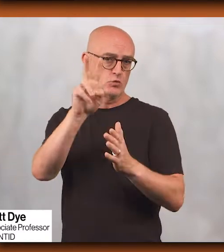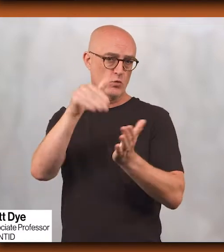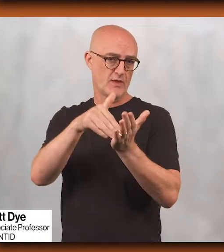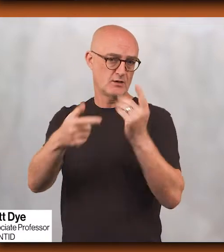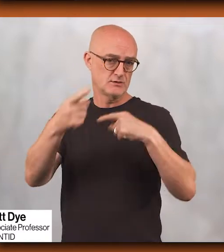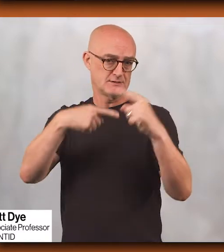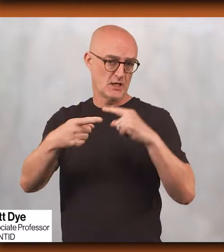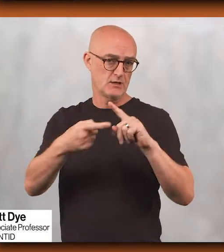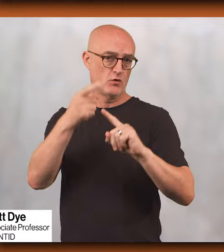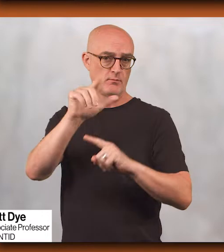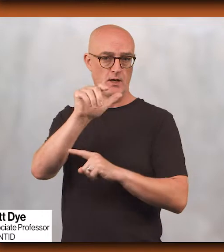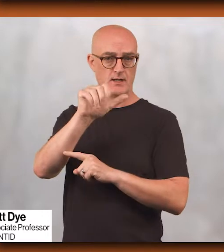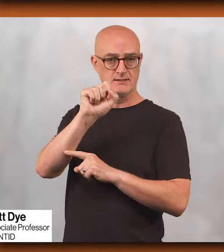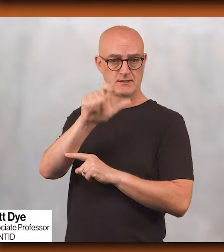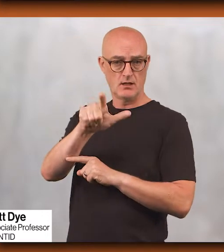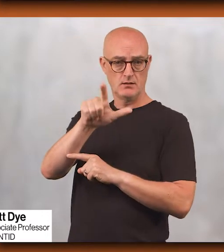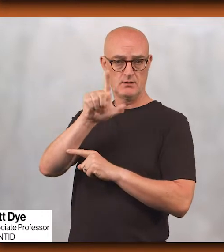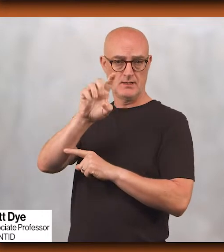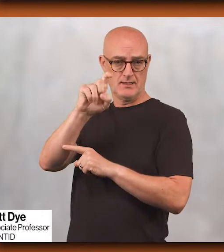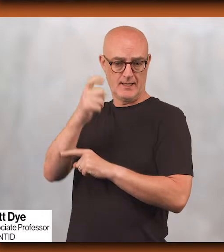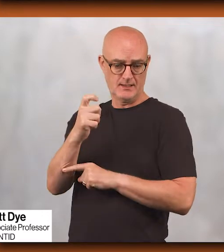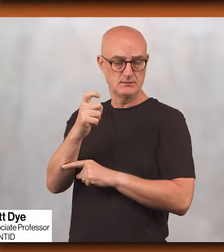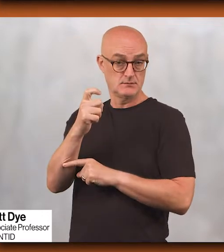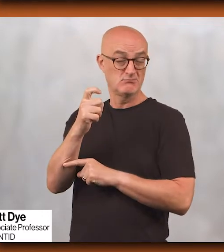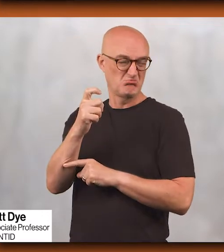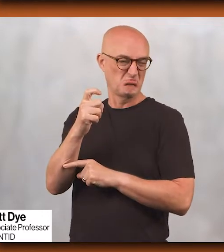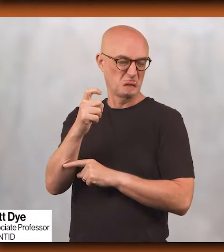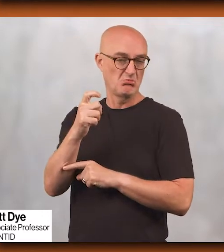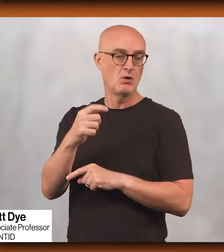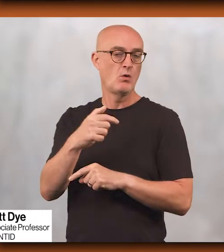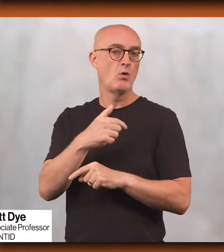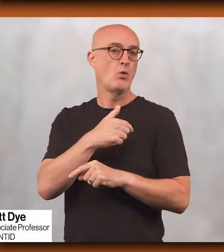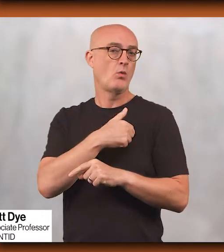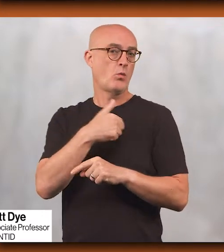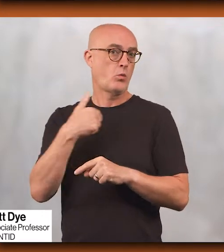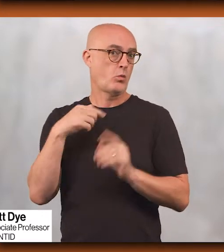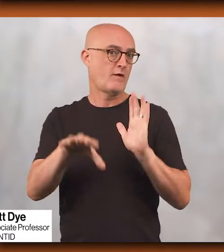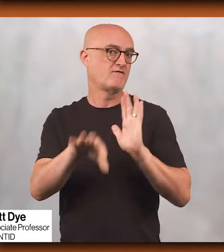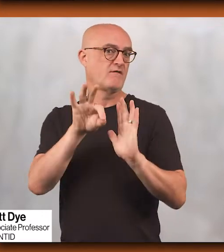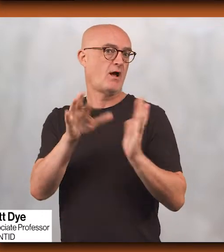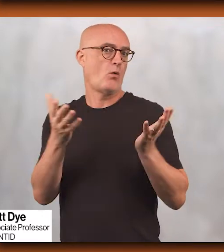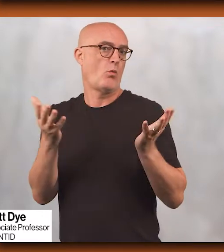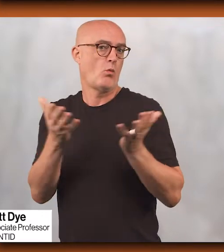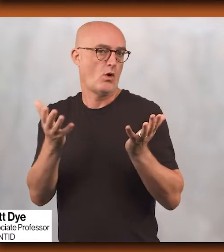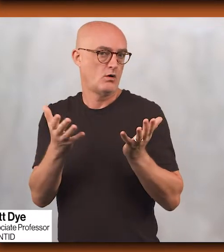so in their work, they modeled location as a function of hand shape complexity